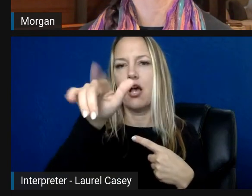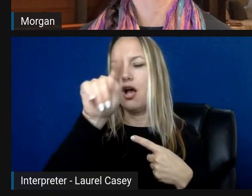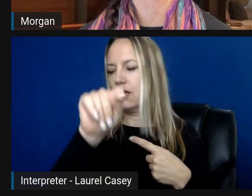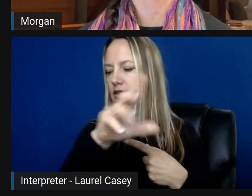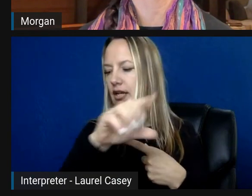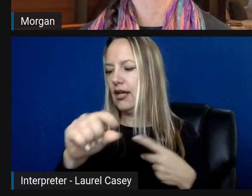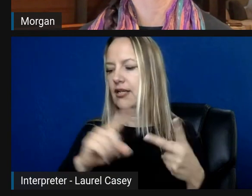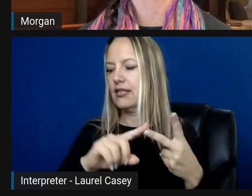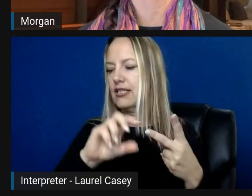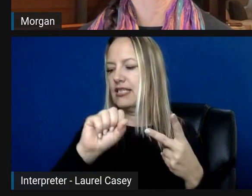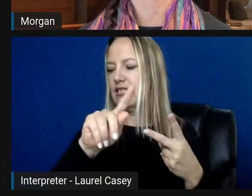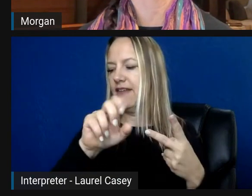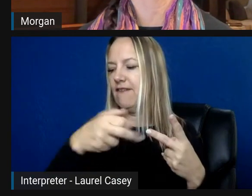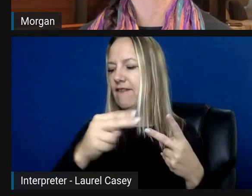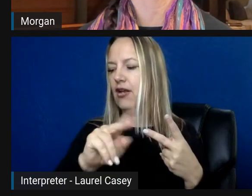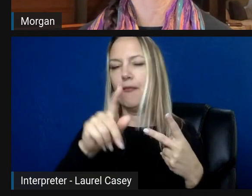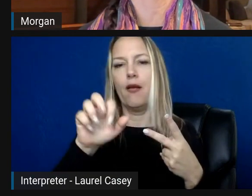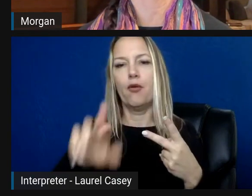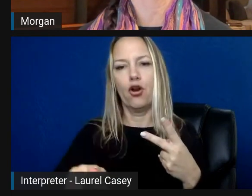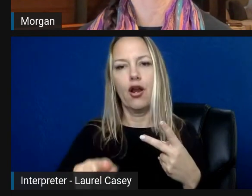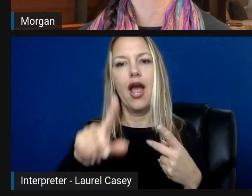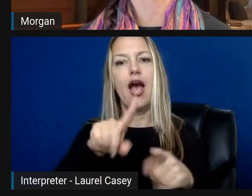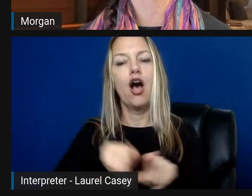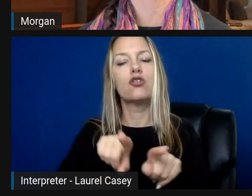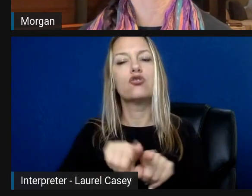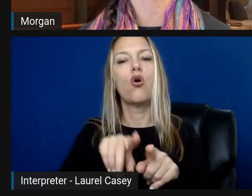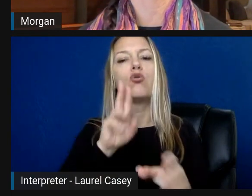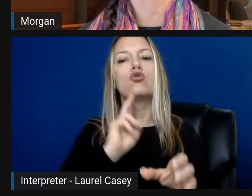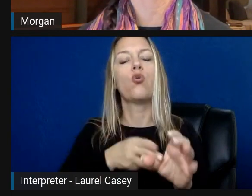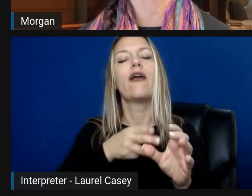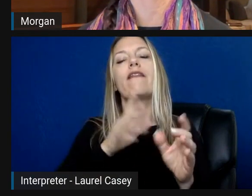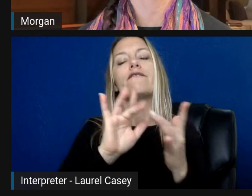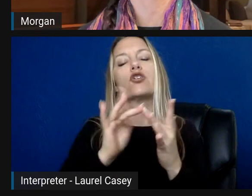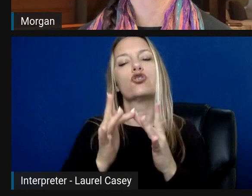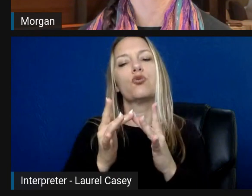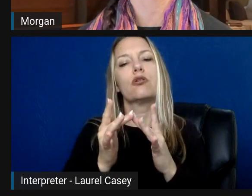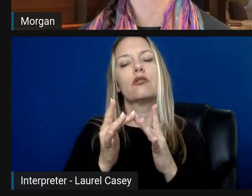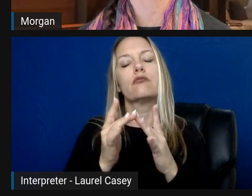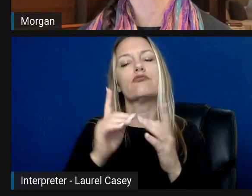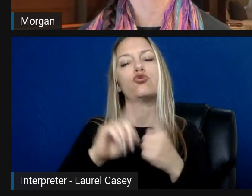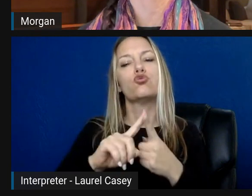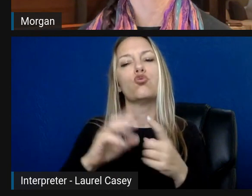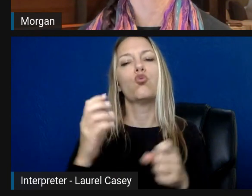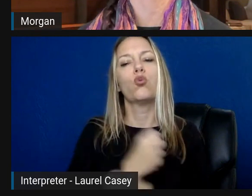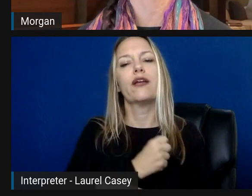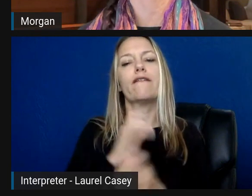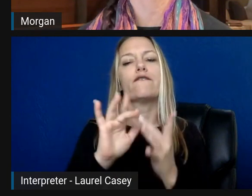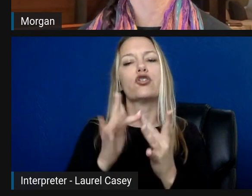to grab virtual swag and enter for a chance to win great prizes. Thank you two both so much again and hopefully,